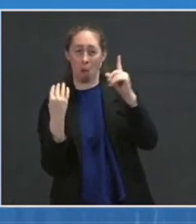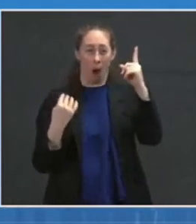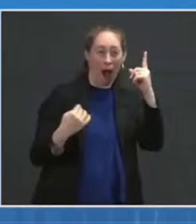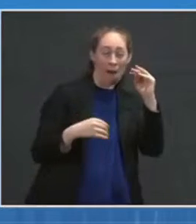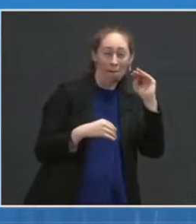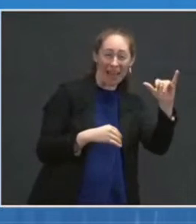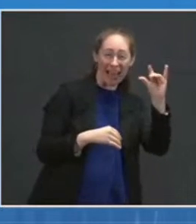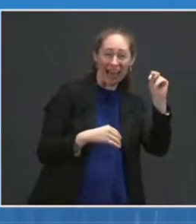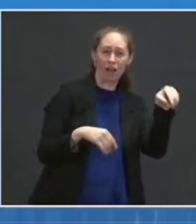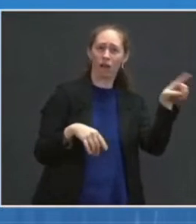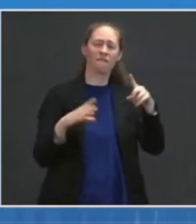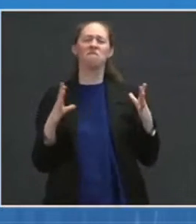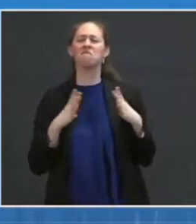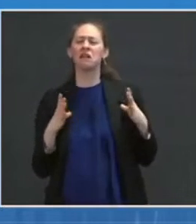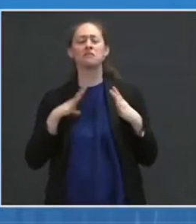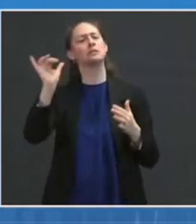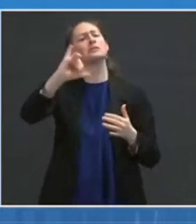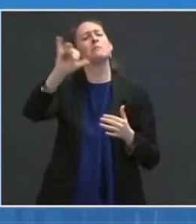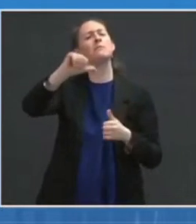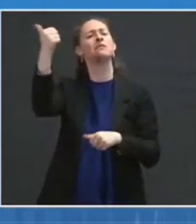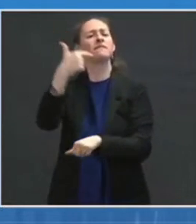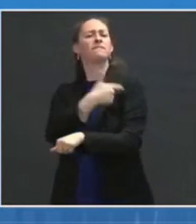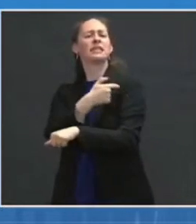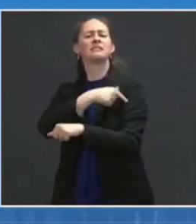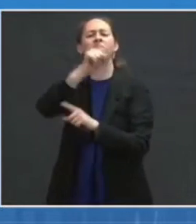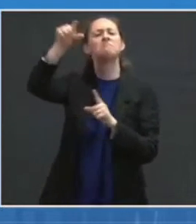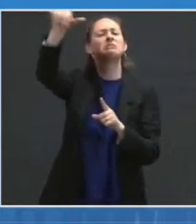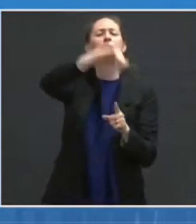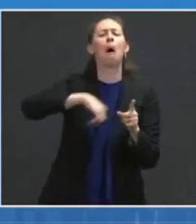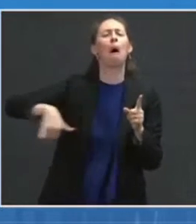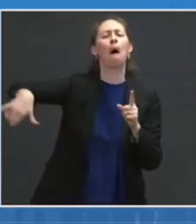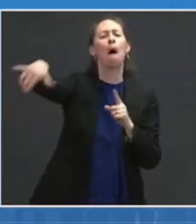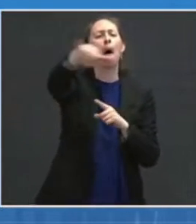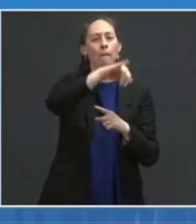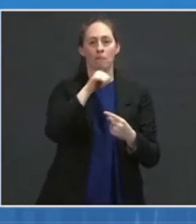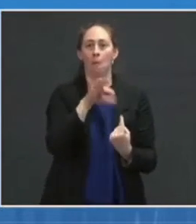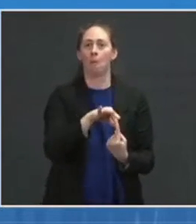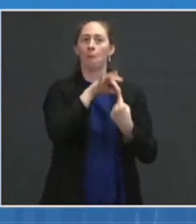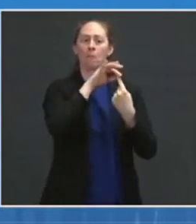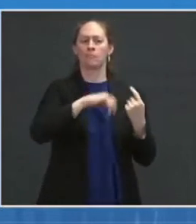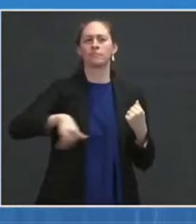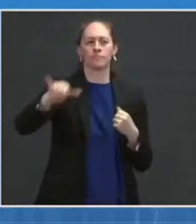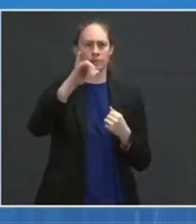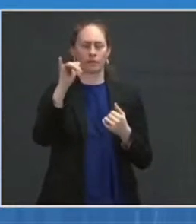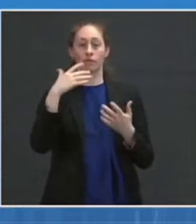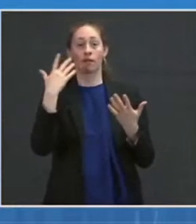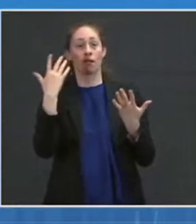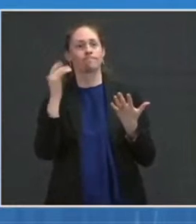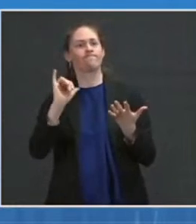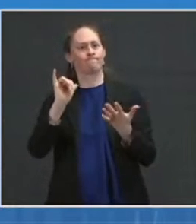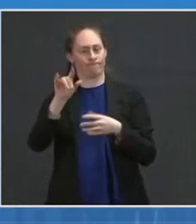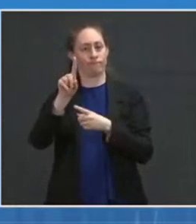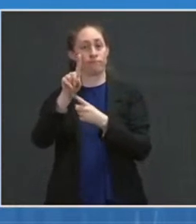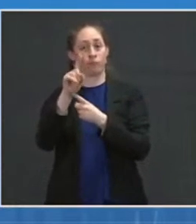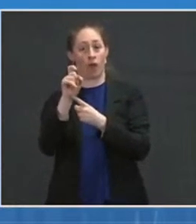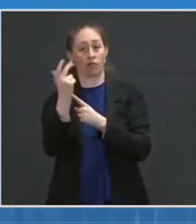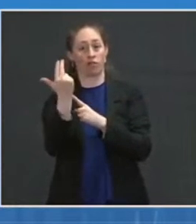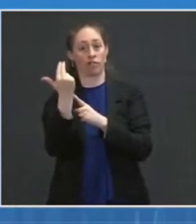A RATE SIMILAR TO WHAT WE HAD SEEN IN OTHER COMMONLY USED VACCINES.